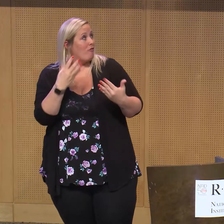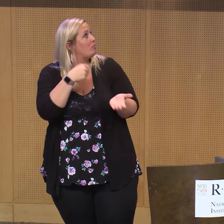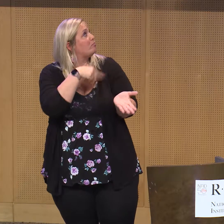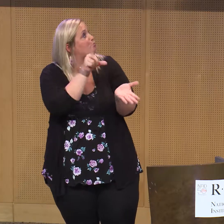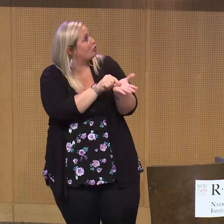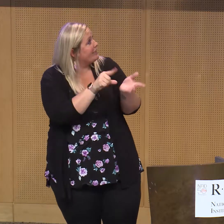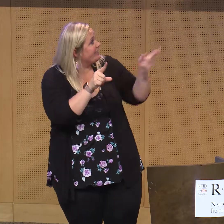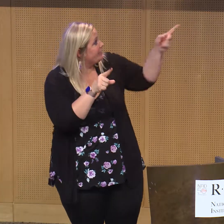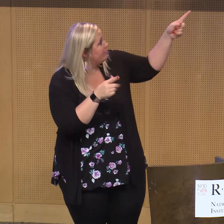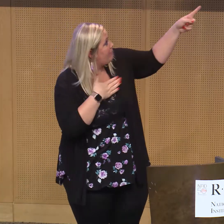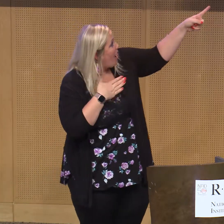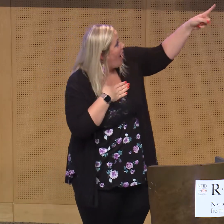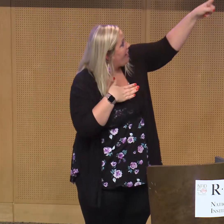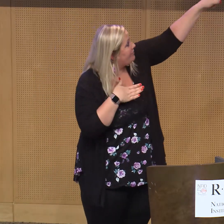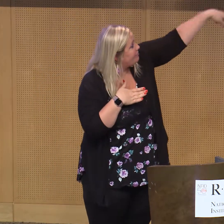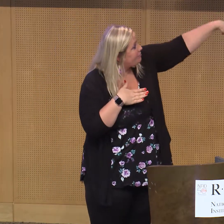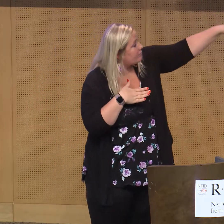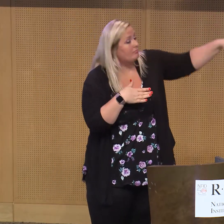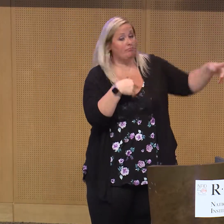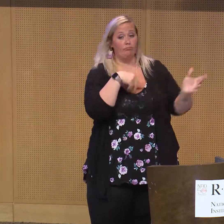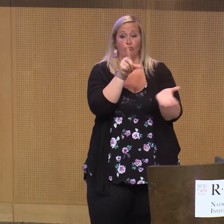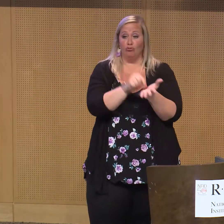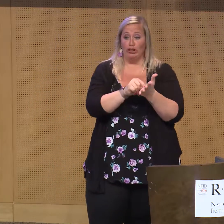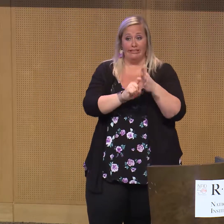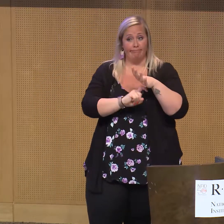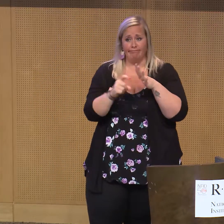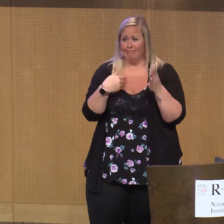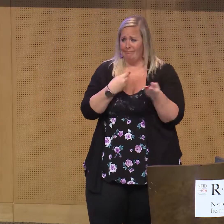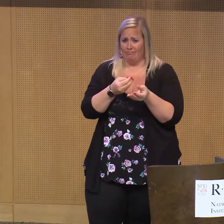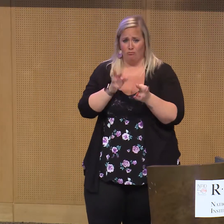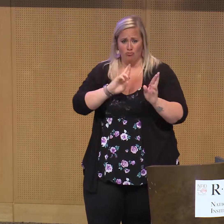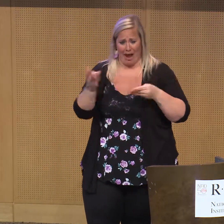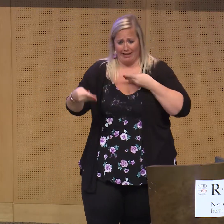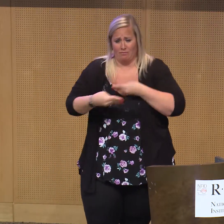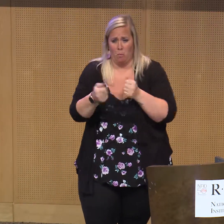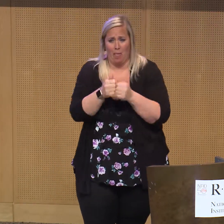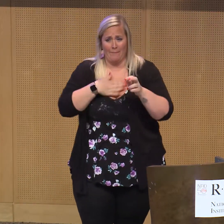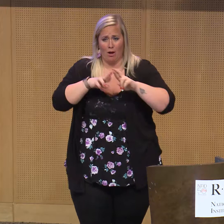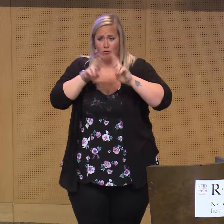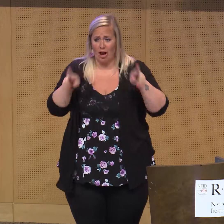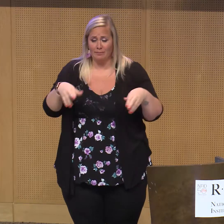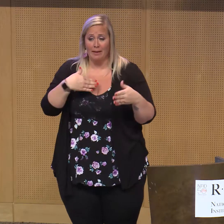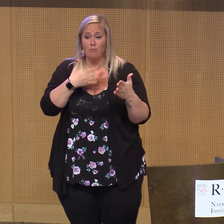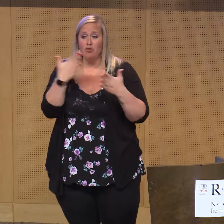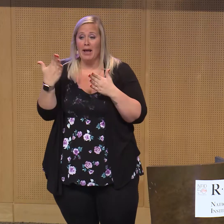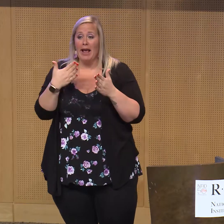and the company where I was prior with the brokerage company really encouraged writing recommendations for one another.